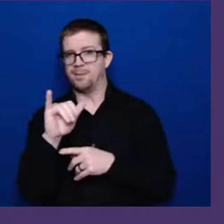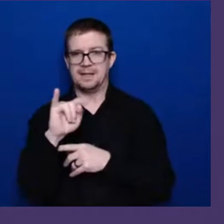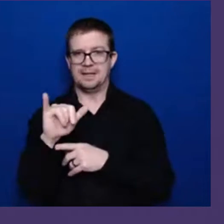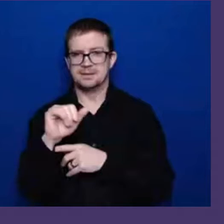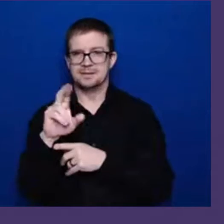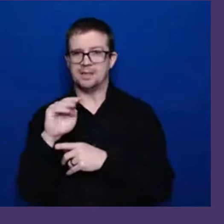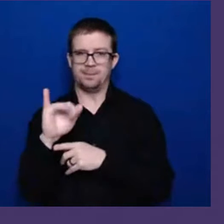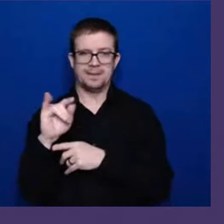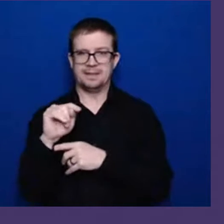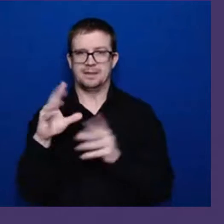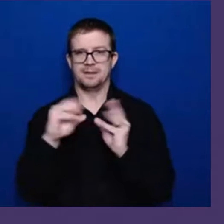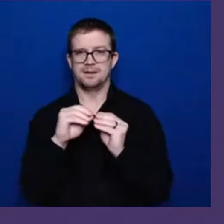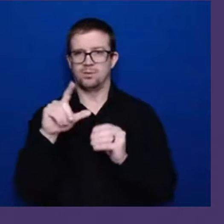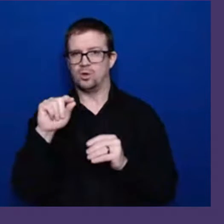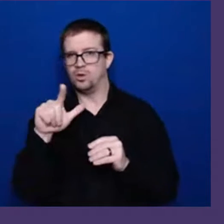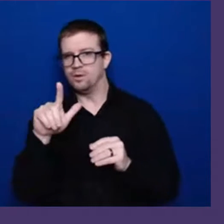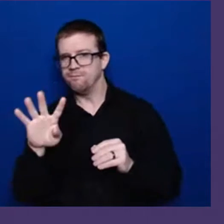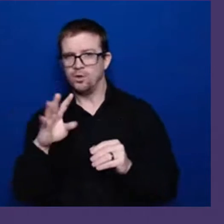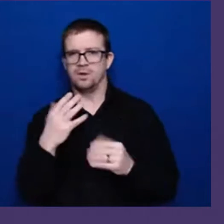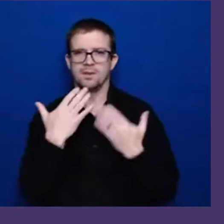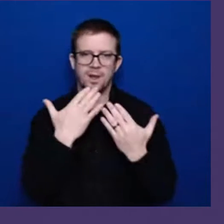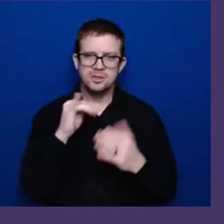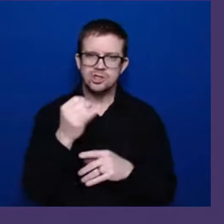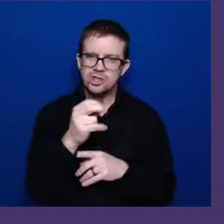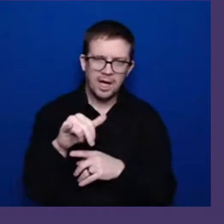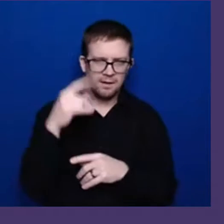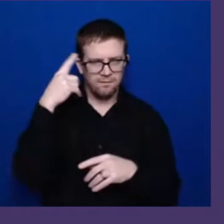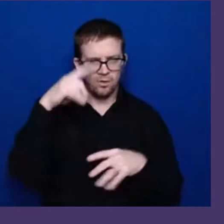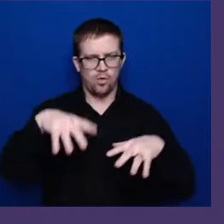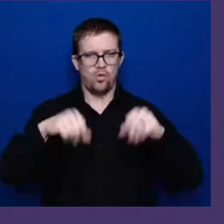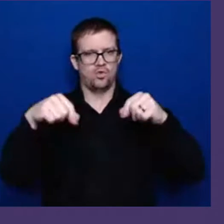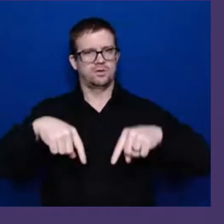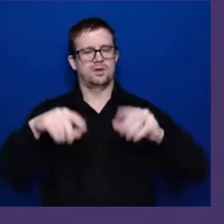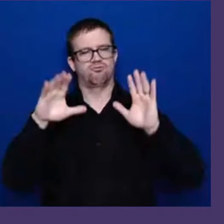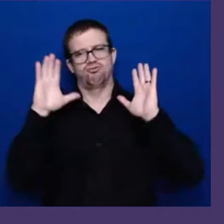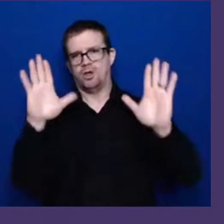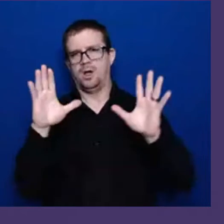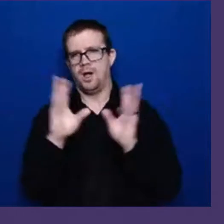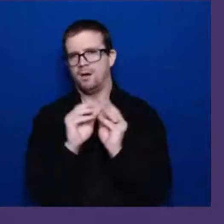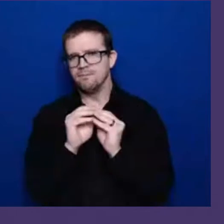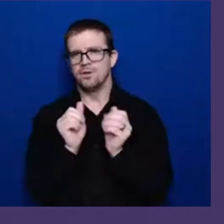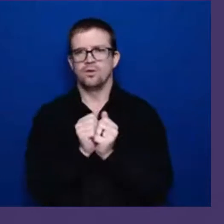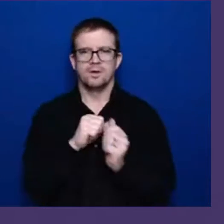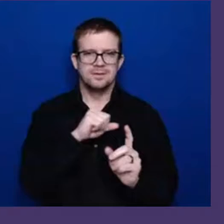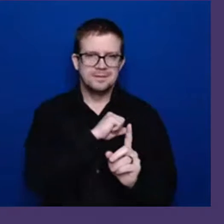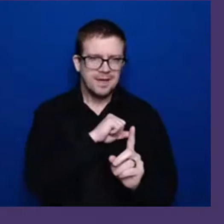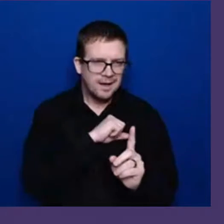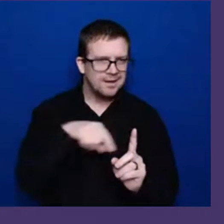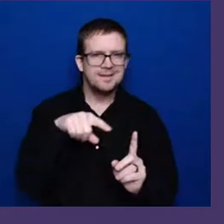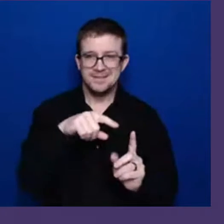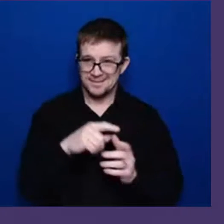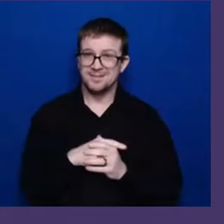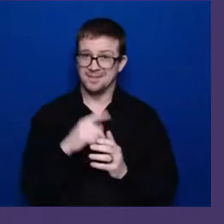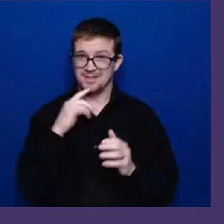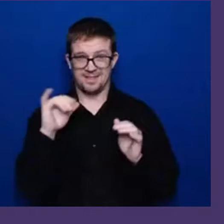a wonderful session with Satya. Jenny Lay-Flurrie: That was a great session. That really was. This one,